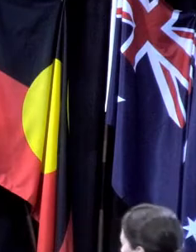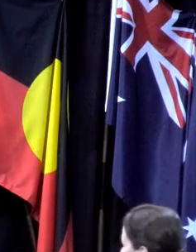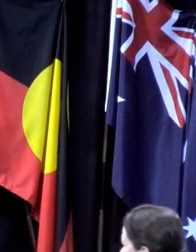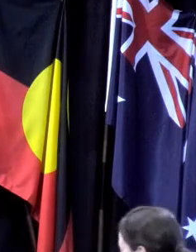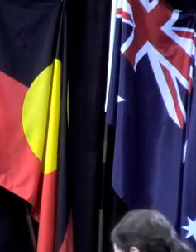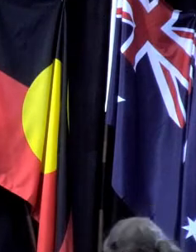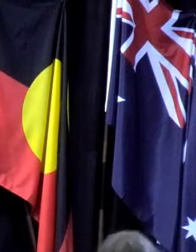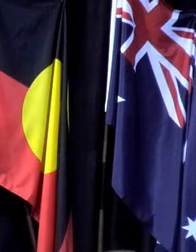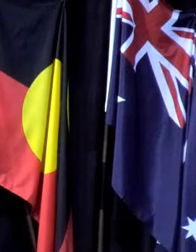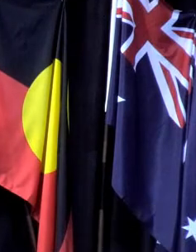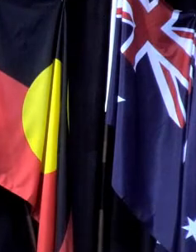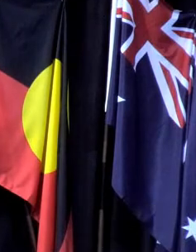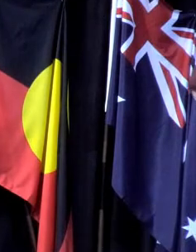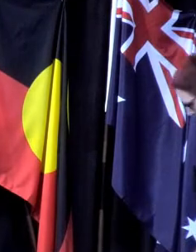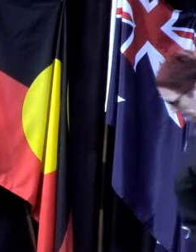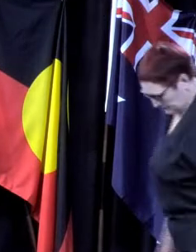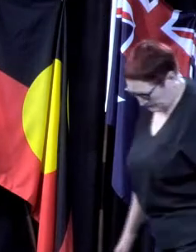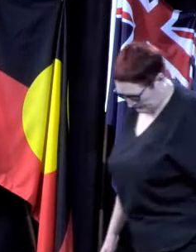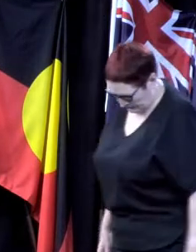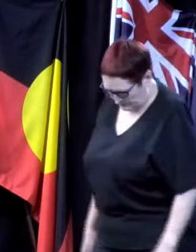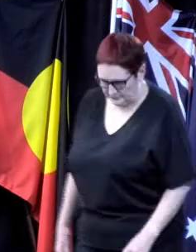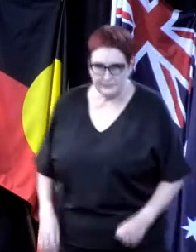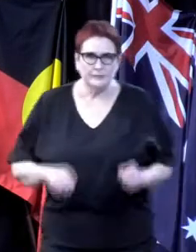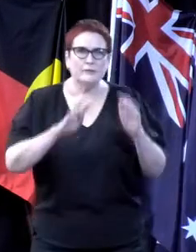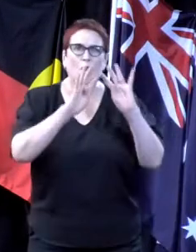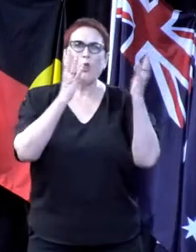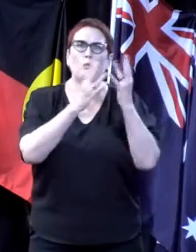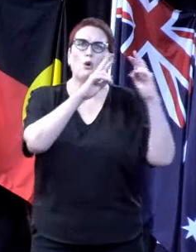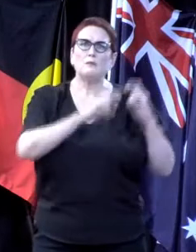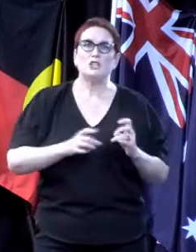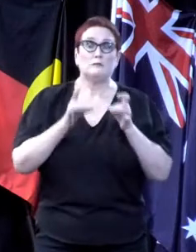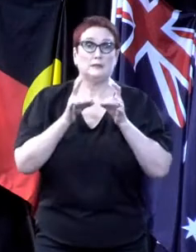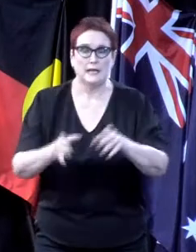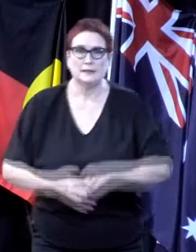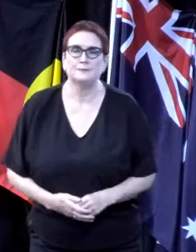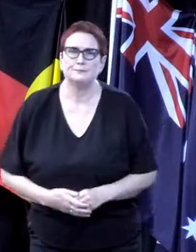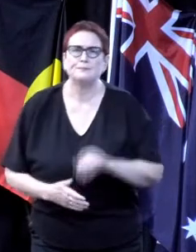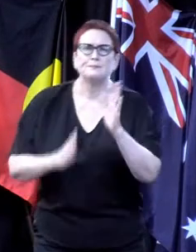The Royal Commission is now in session. Yes, Ms. McMillan. Yes, thank you, Chair.